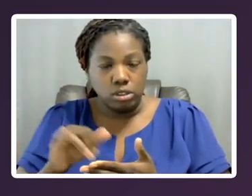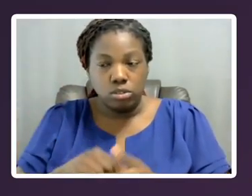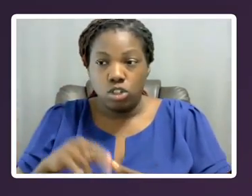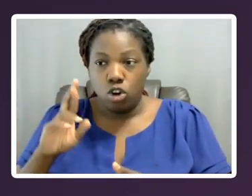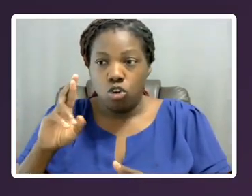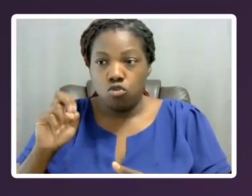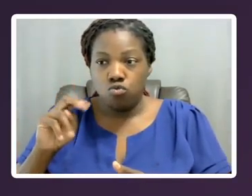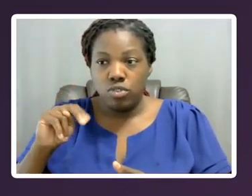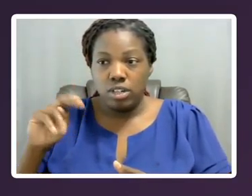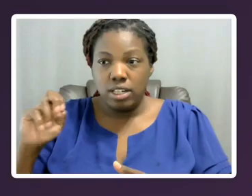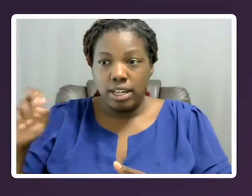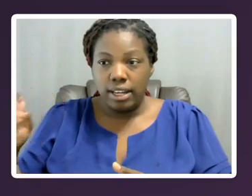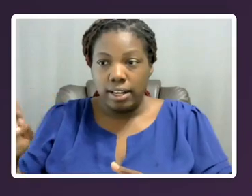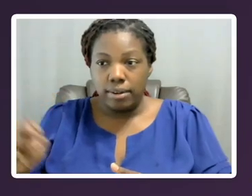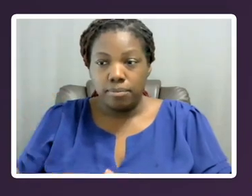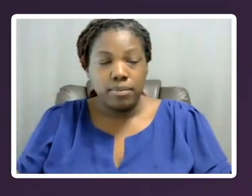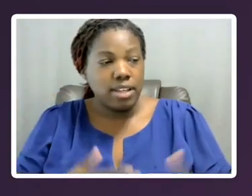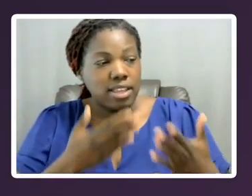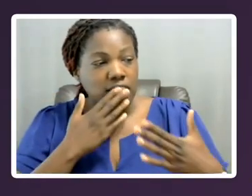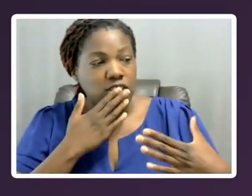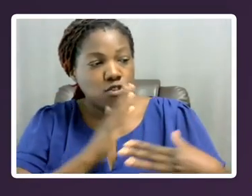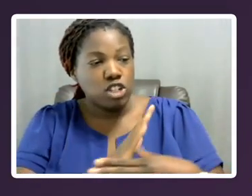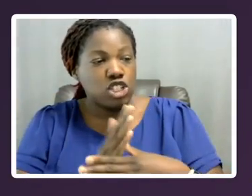Renee Gokey: Thank you for sharing, Yadira. Yeah. We're really